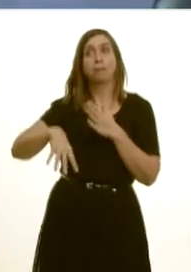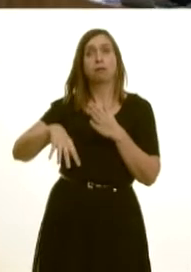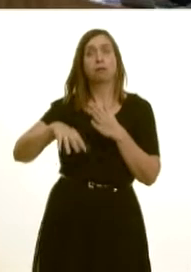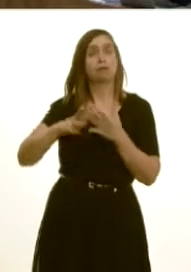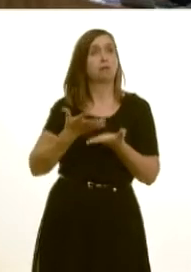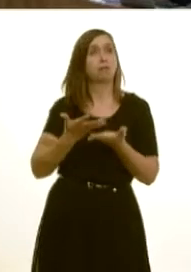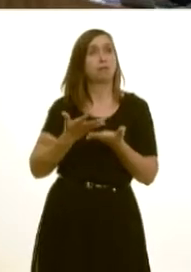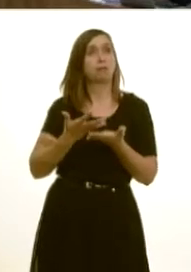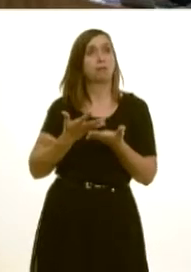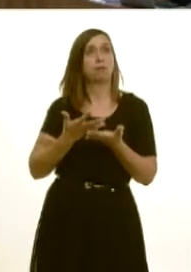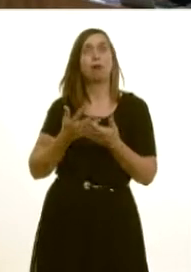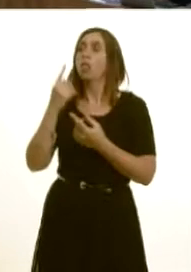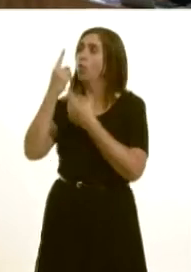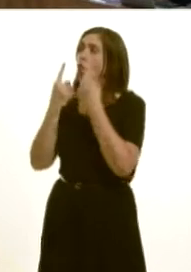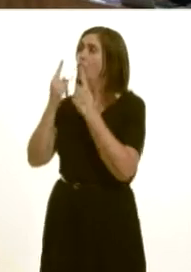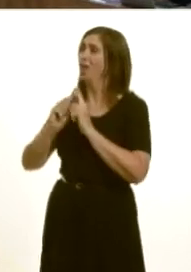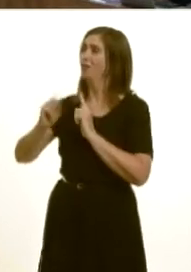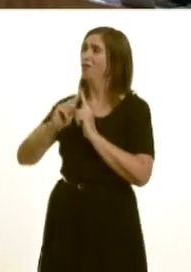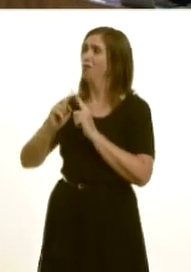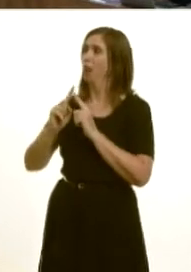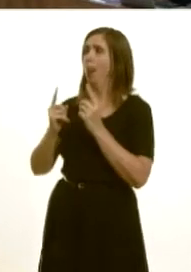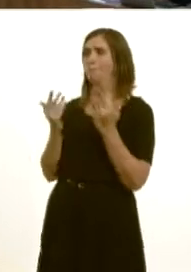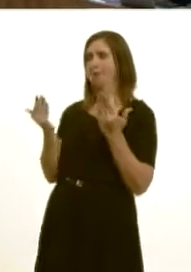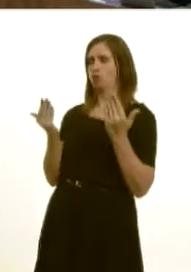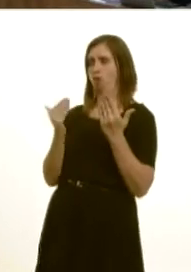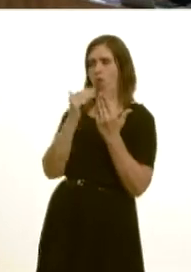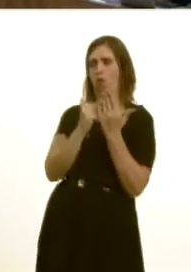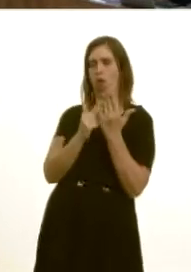Carwyn Jones: The Learner Travel (Wales) Measure 2008, of course, contains the law with regard